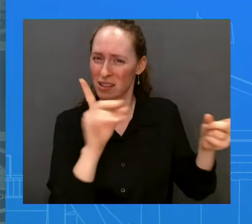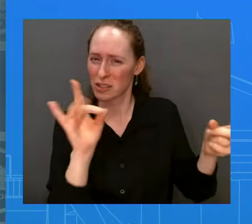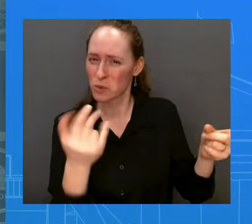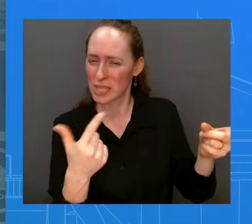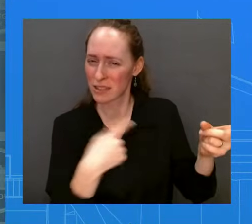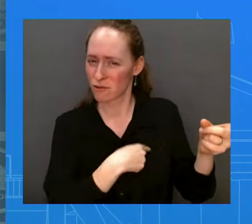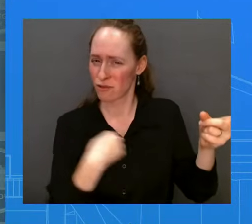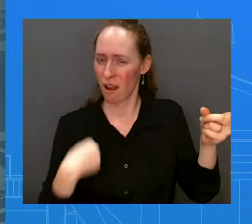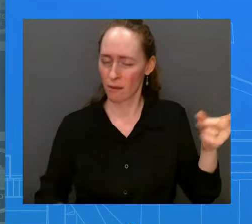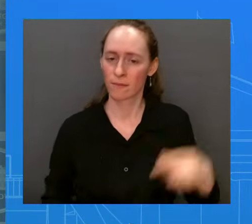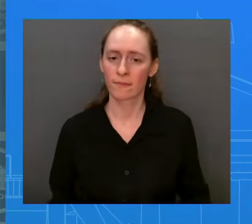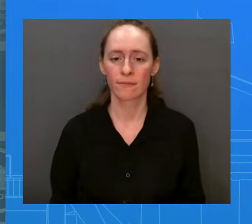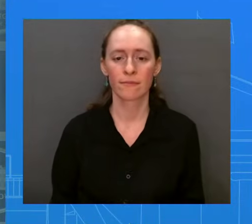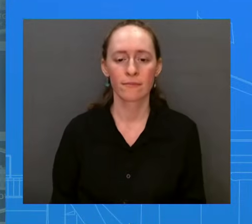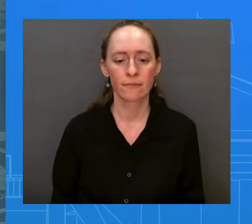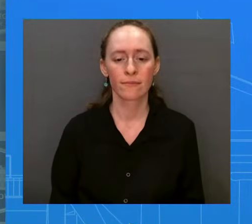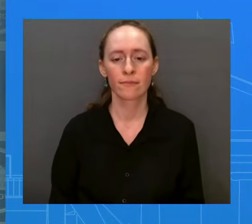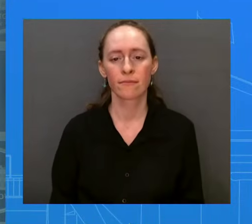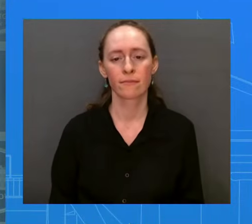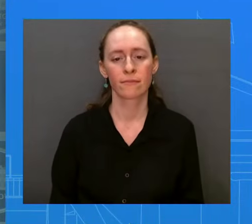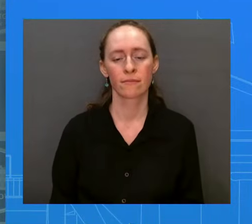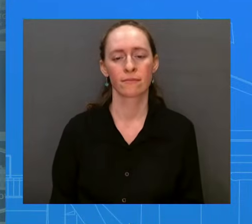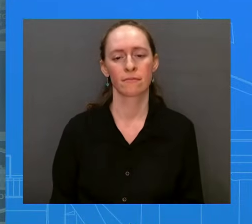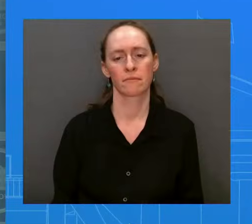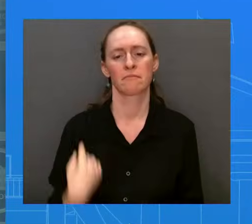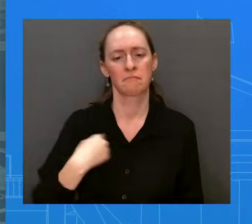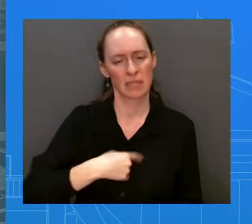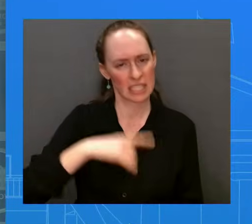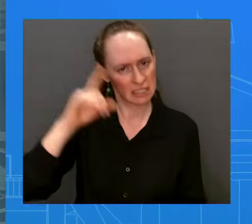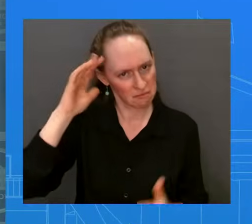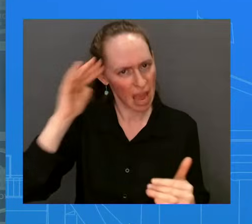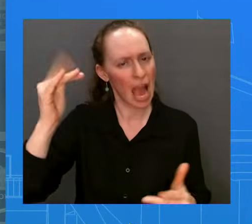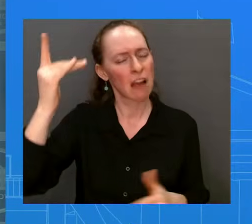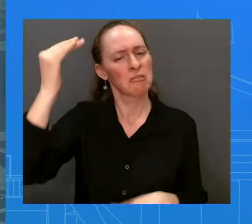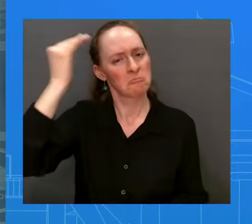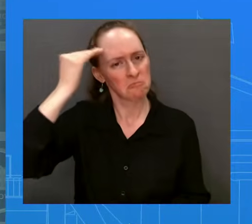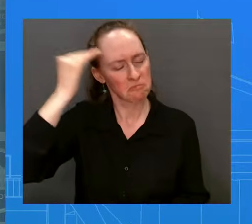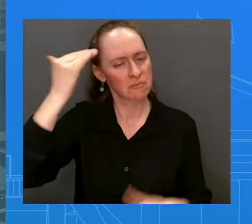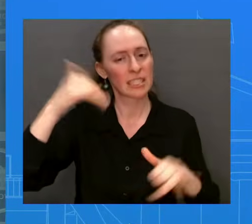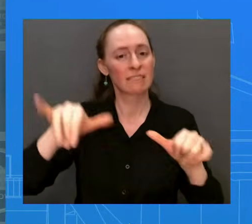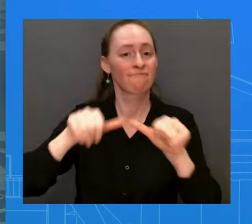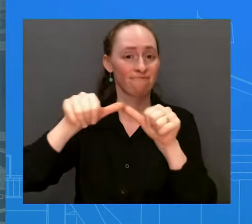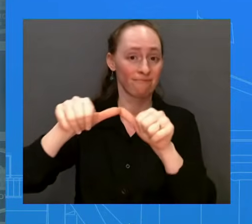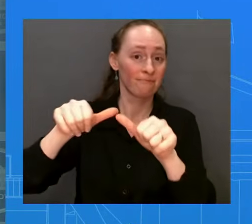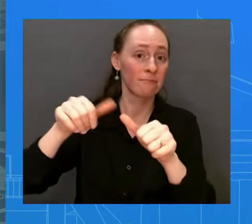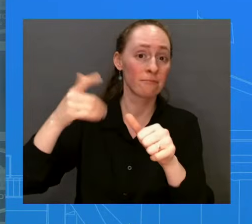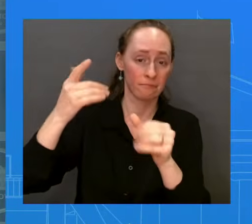to continue these briefings in the days ahead. And fourth, the President, through his National Security Advisor,